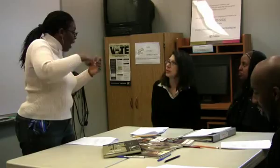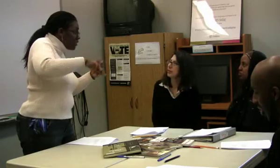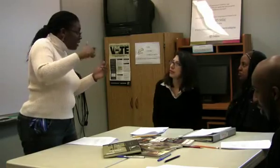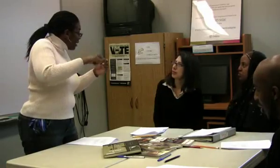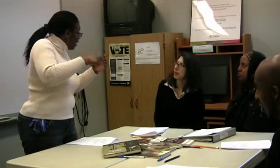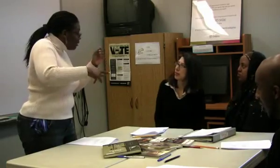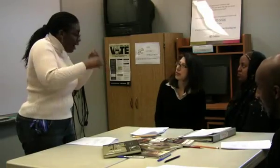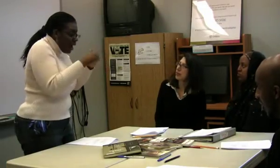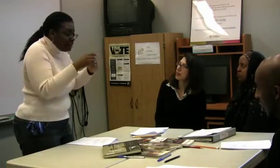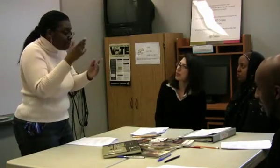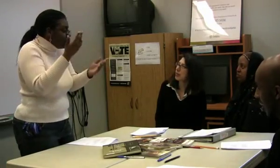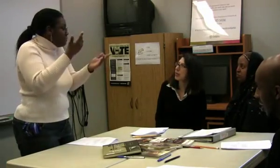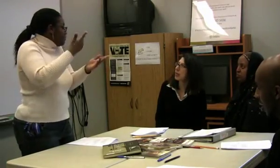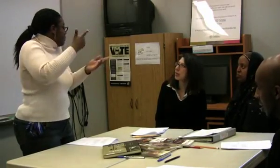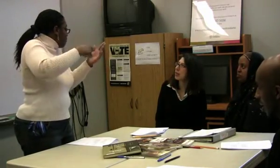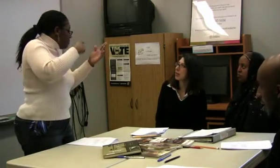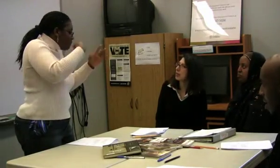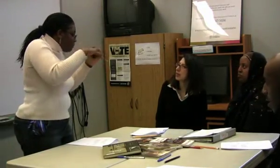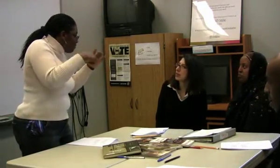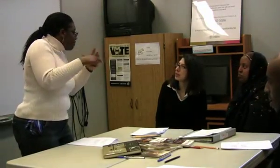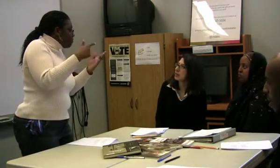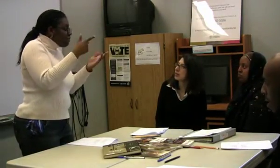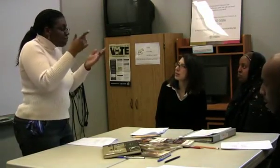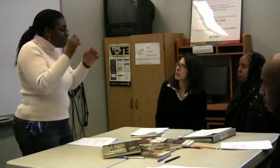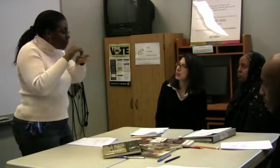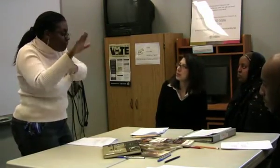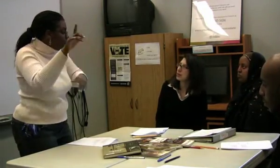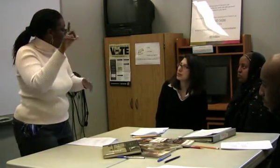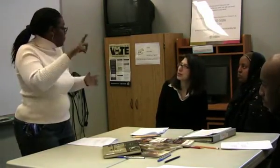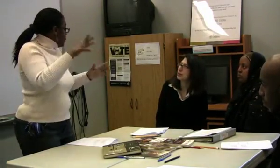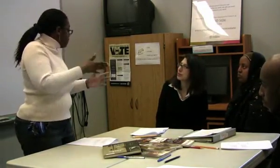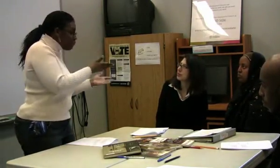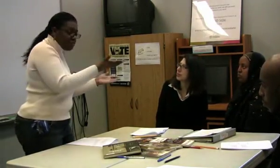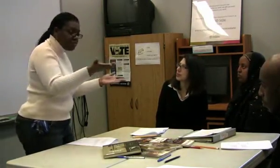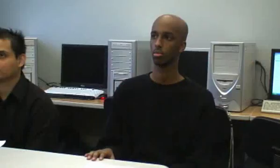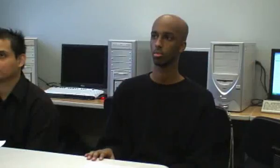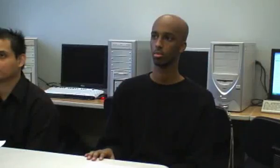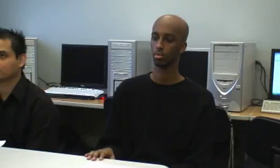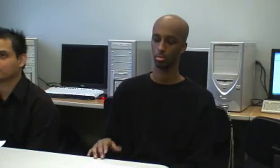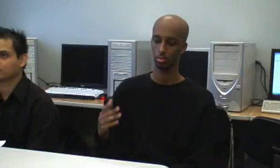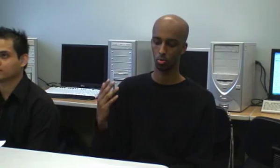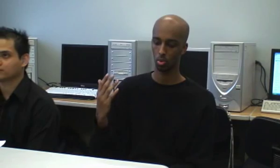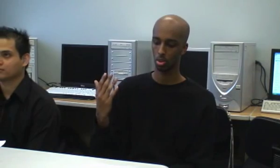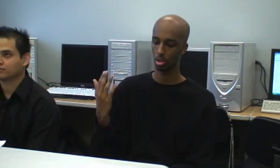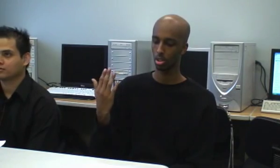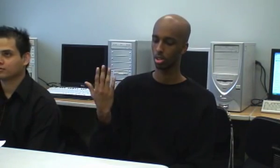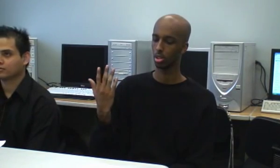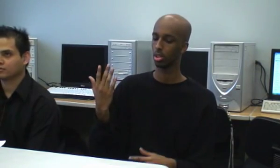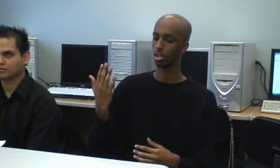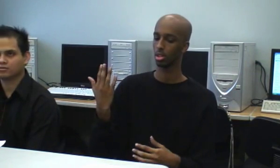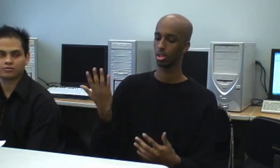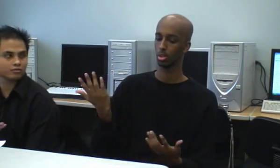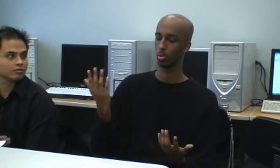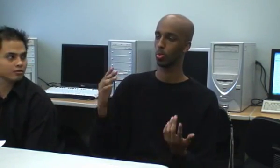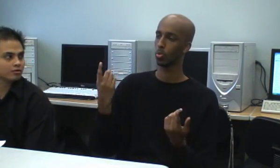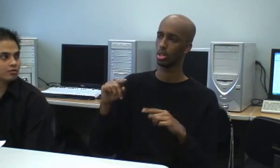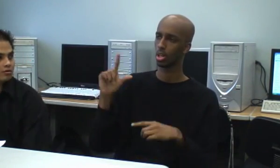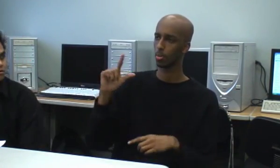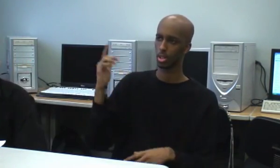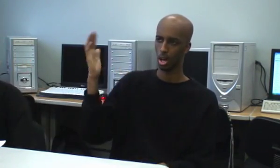What else do we need to add to the letter? Say when we want